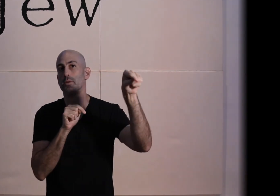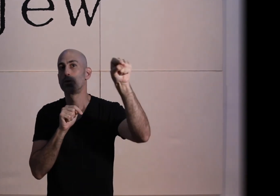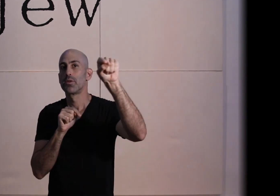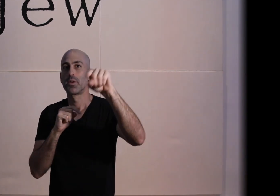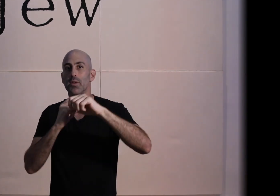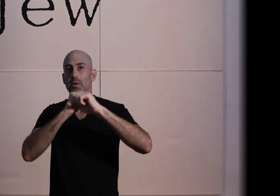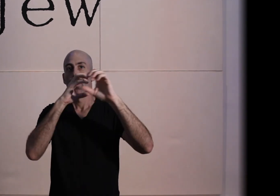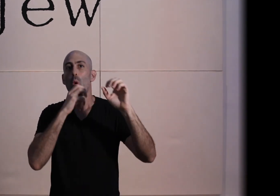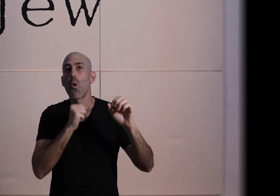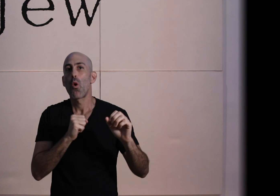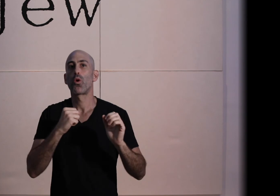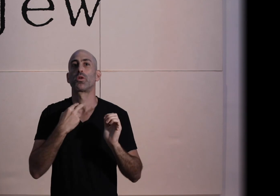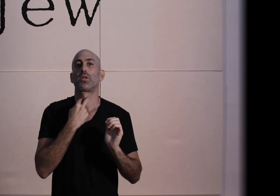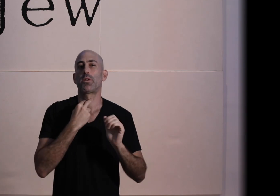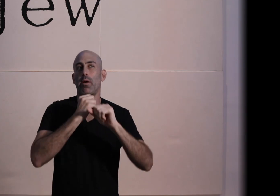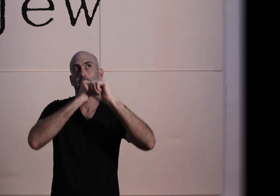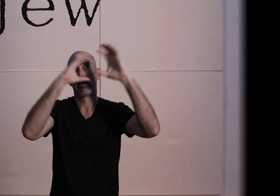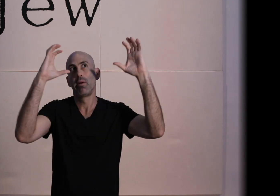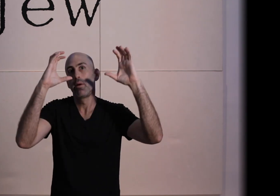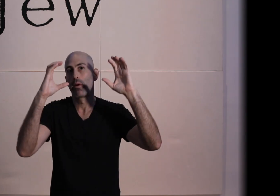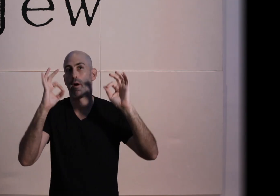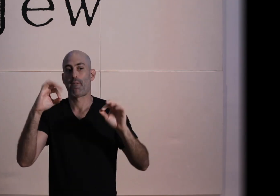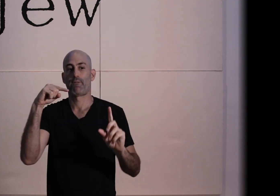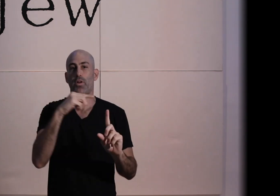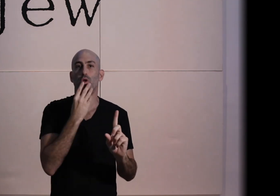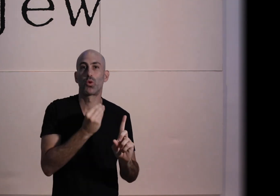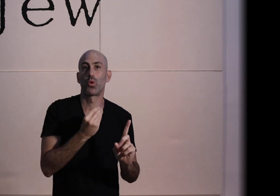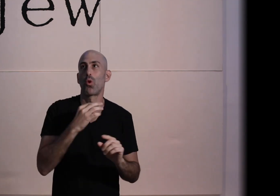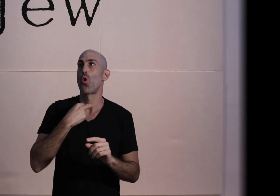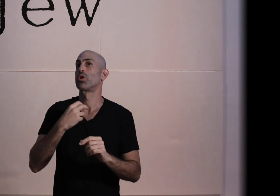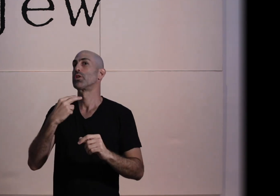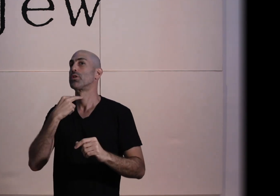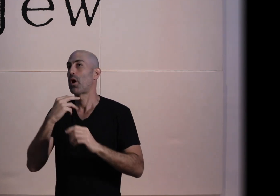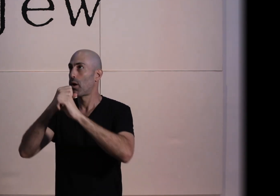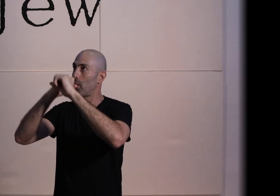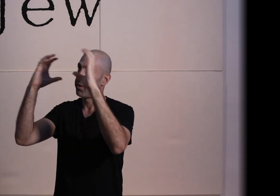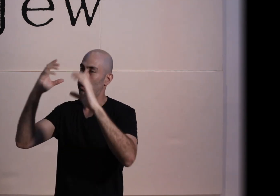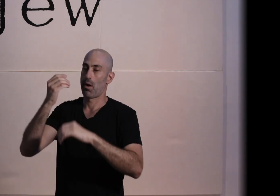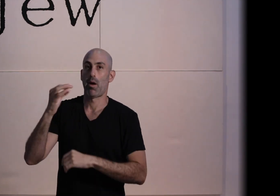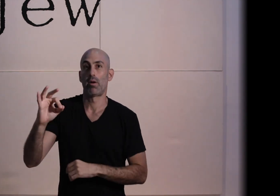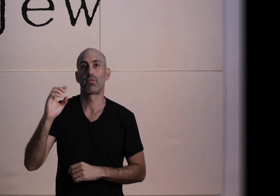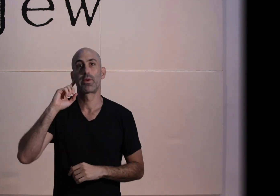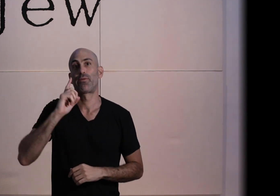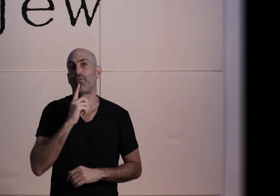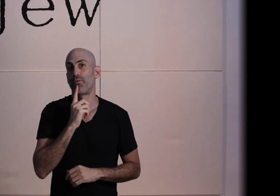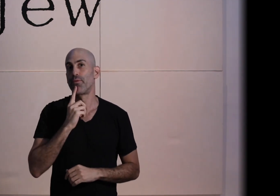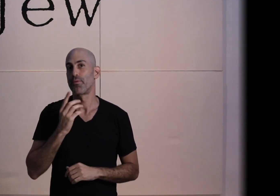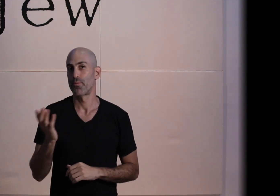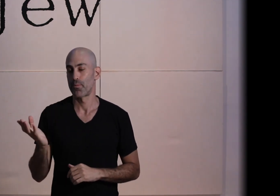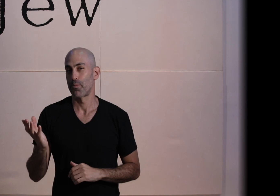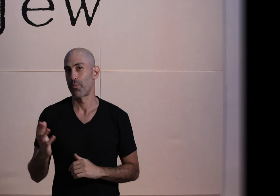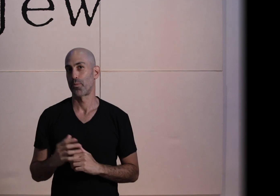mindsets concerning these words “Jew” and “Deaf”.